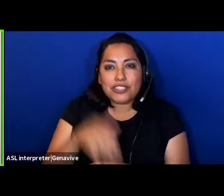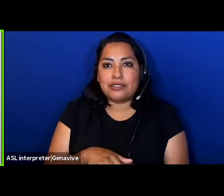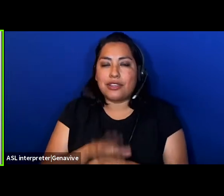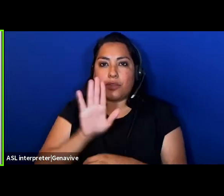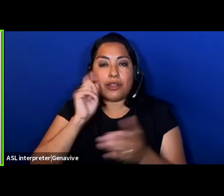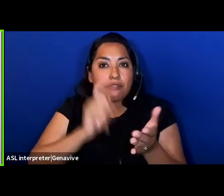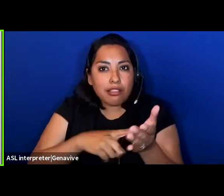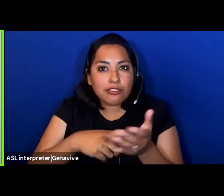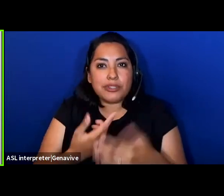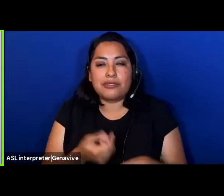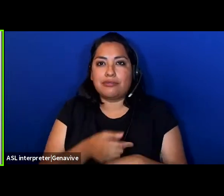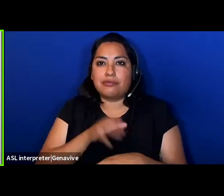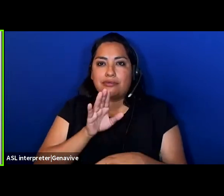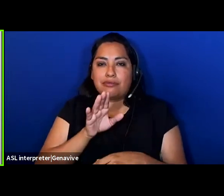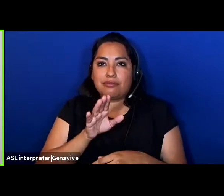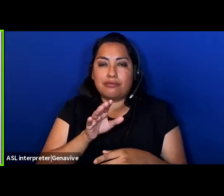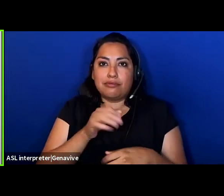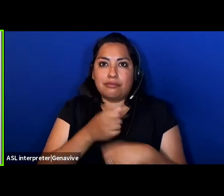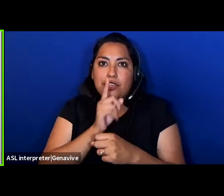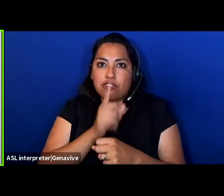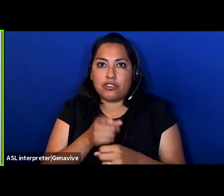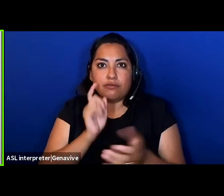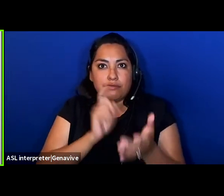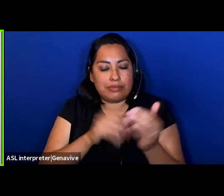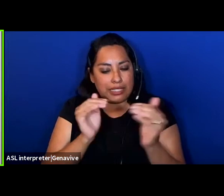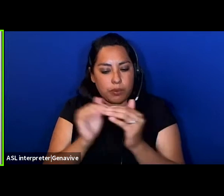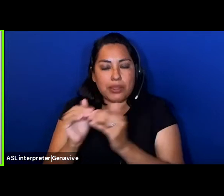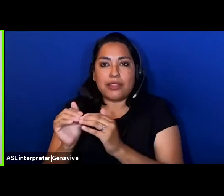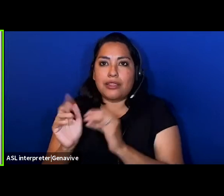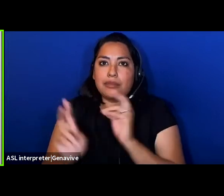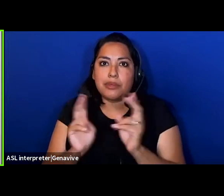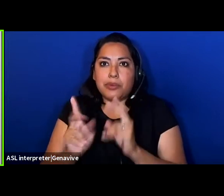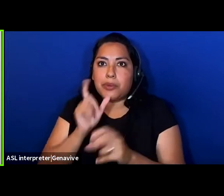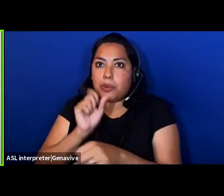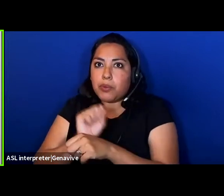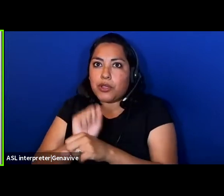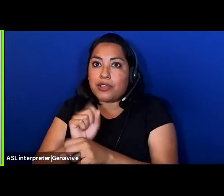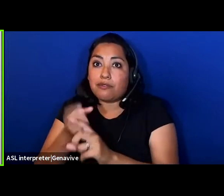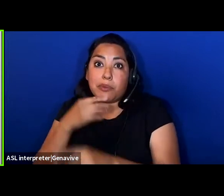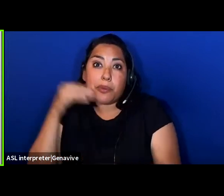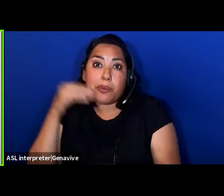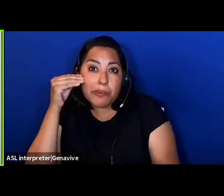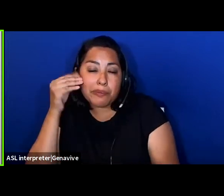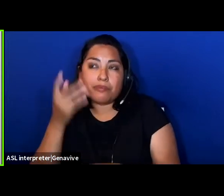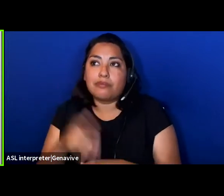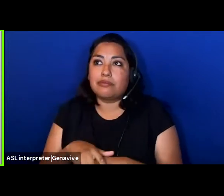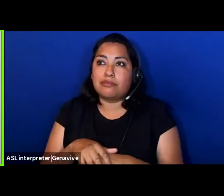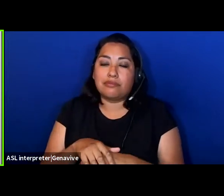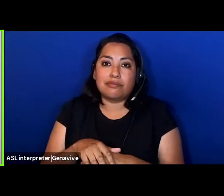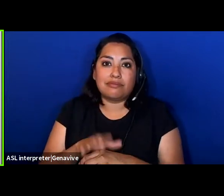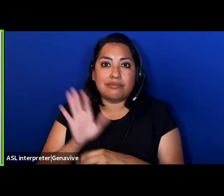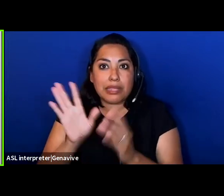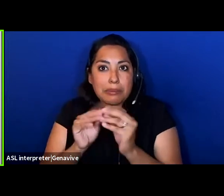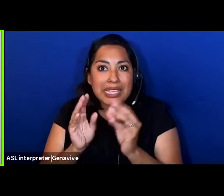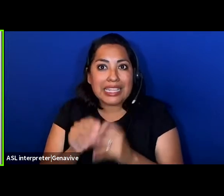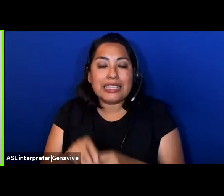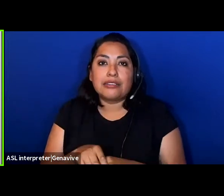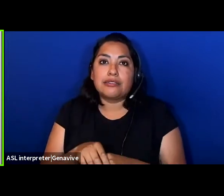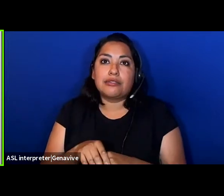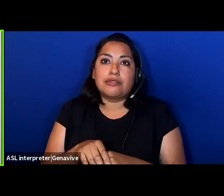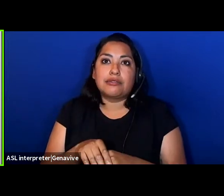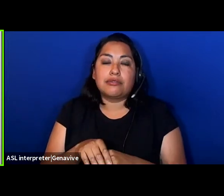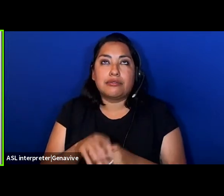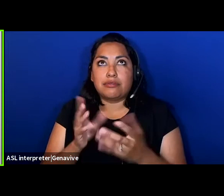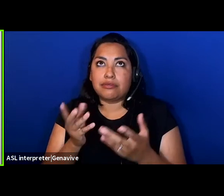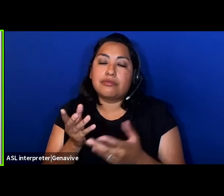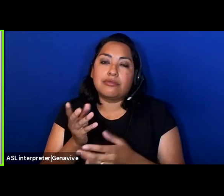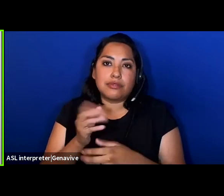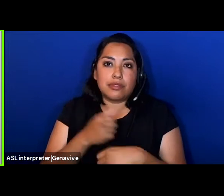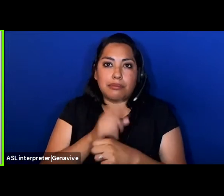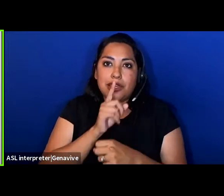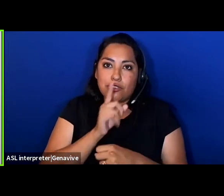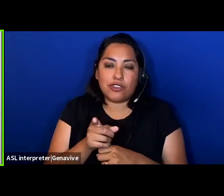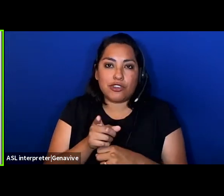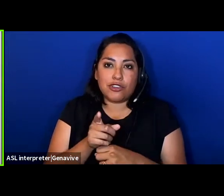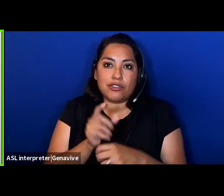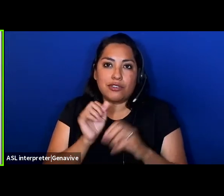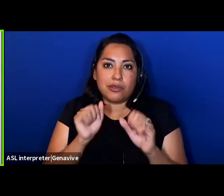and recognizing equally people working remotely. Meetings and structures. Often we will forget